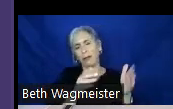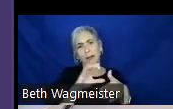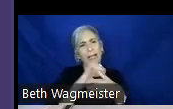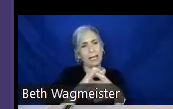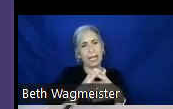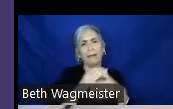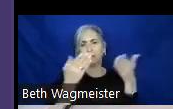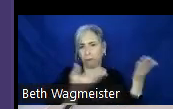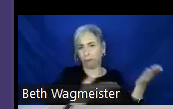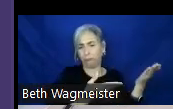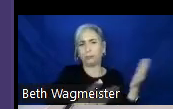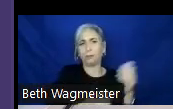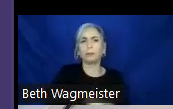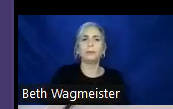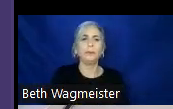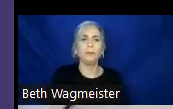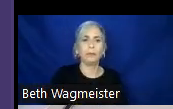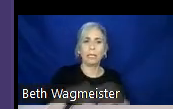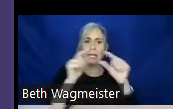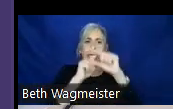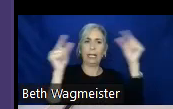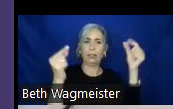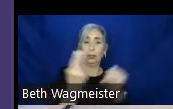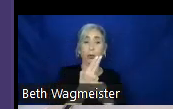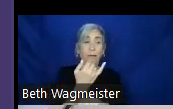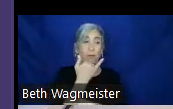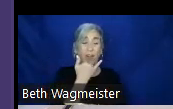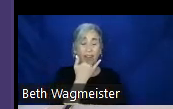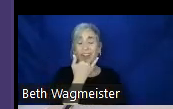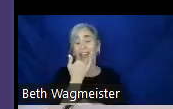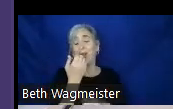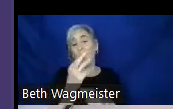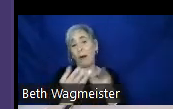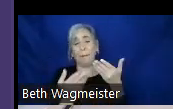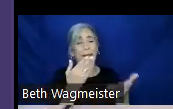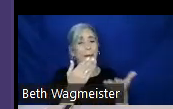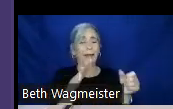pause button, and headings used for the wrong reasons or maybe completely forgotten about.